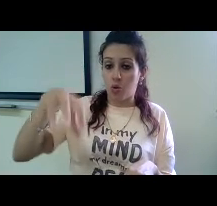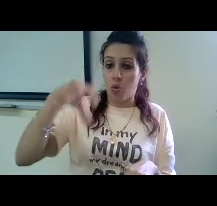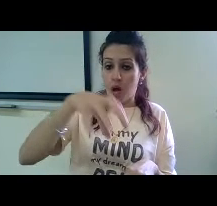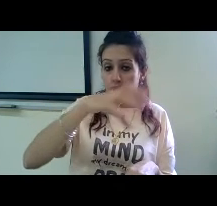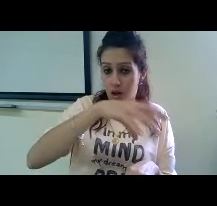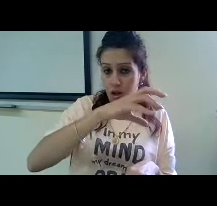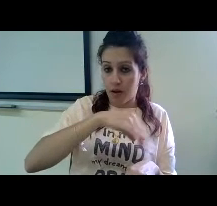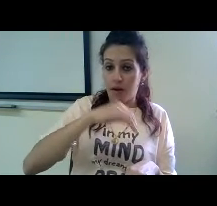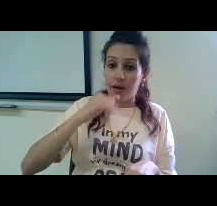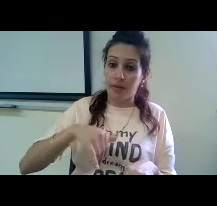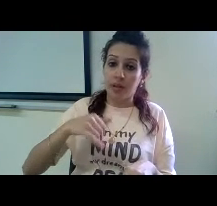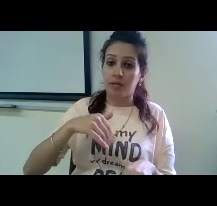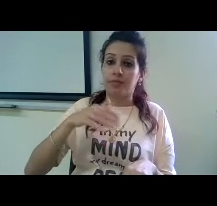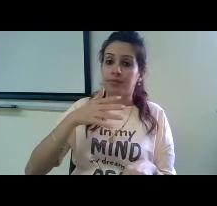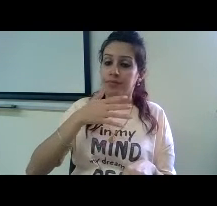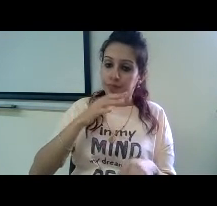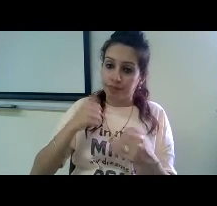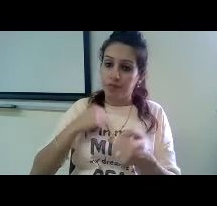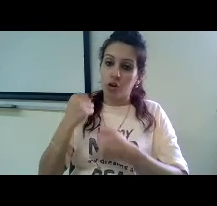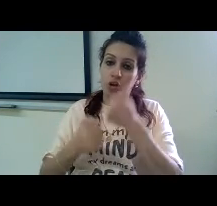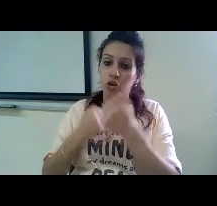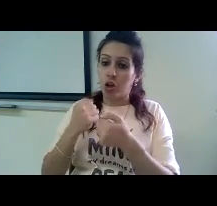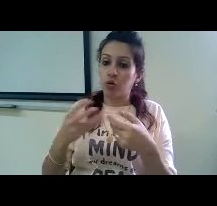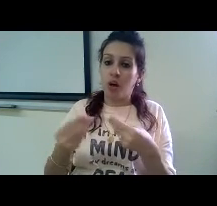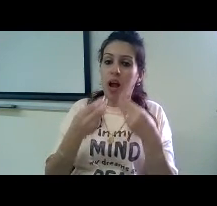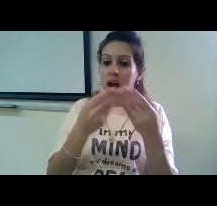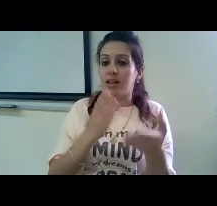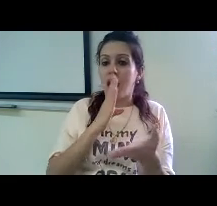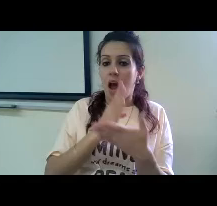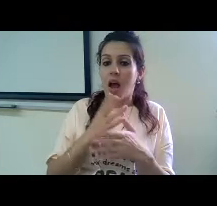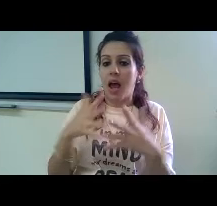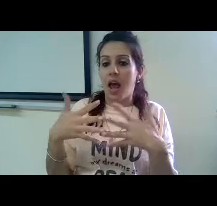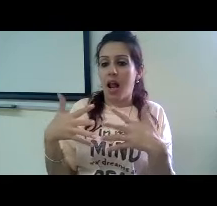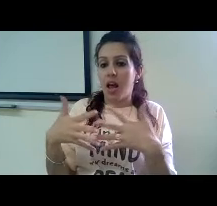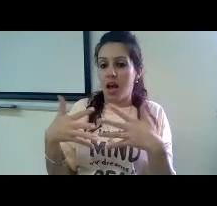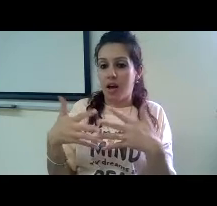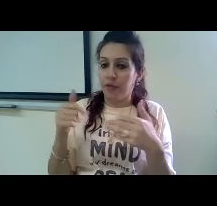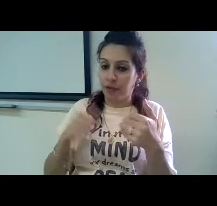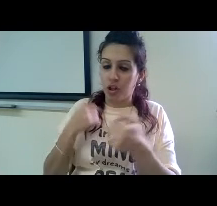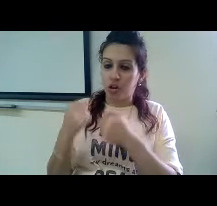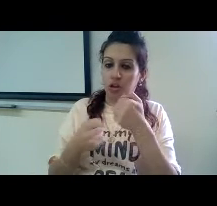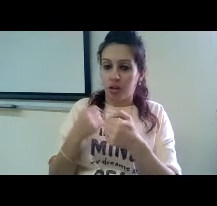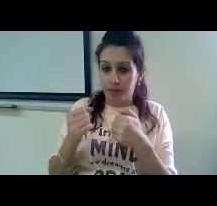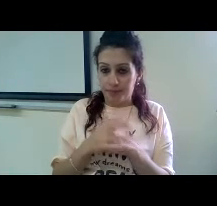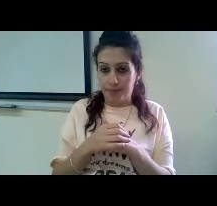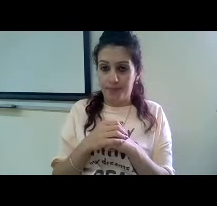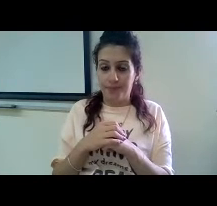highlighted for school education, for the coming period, for normal times.